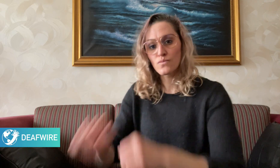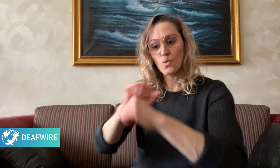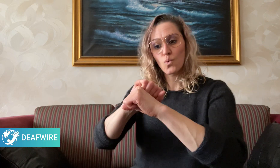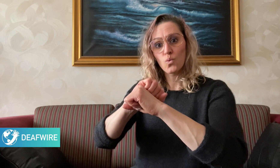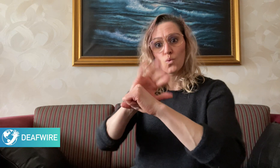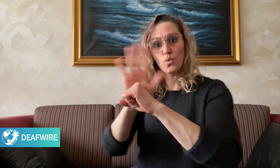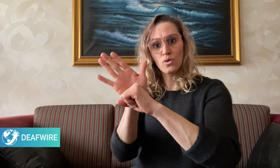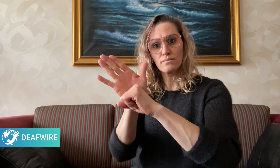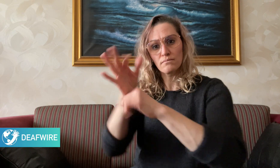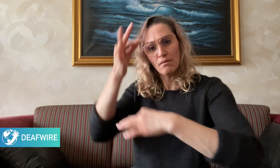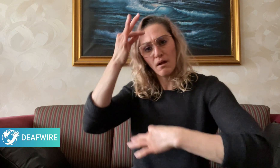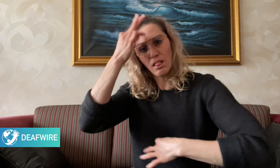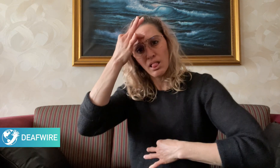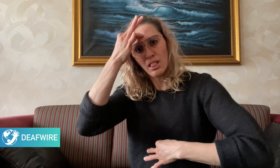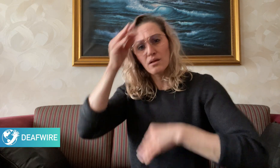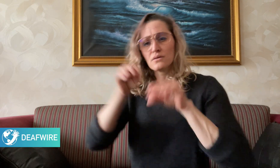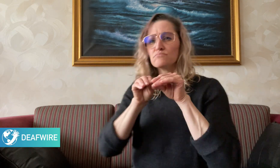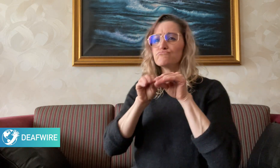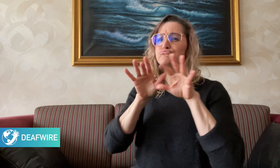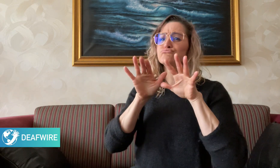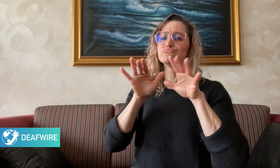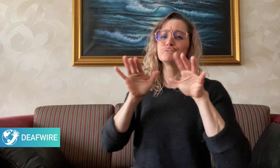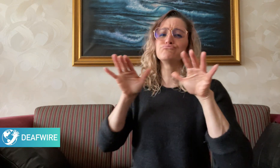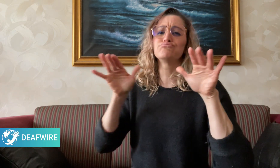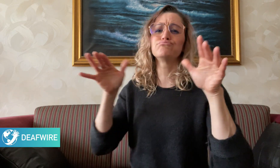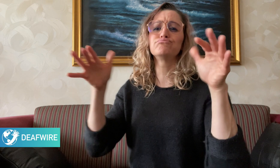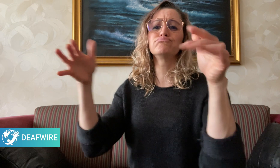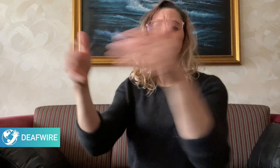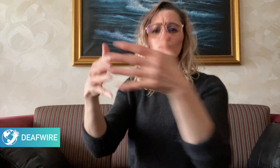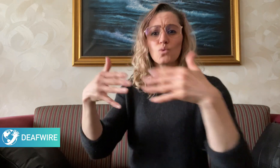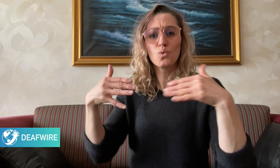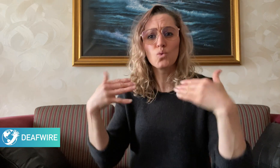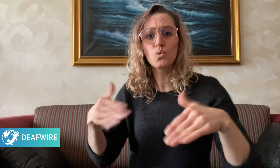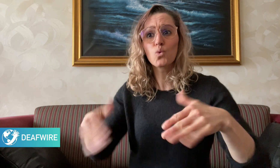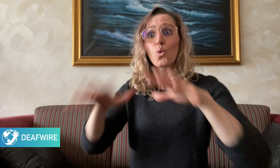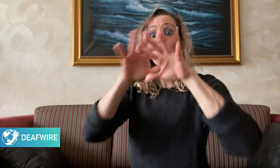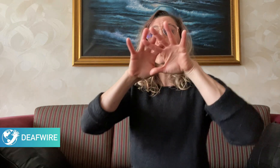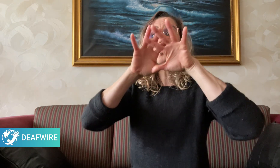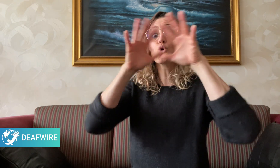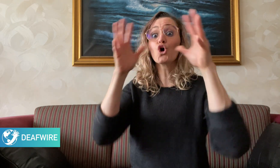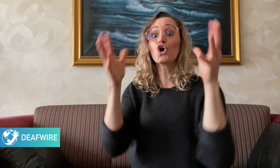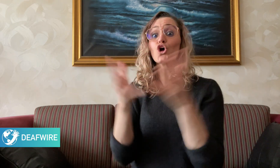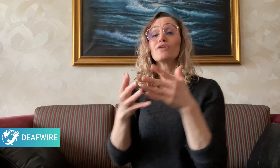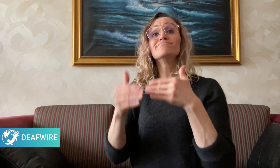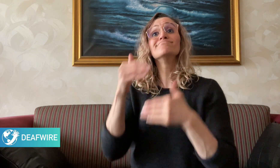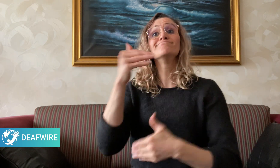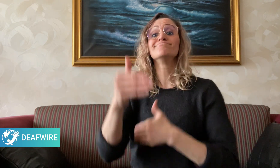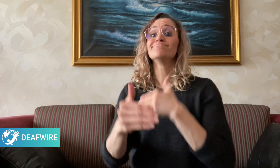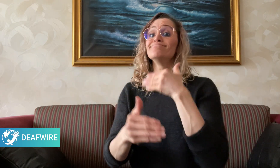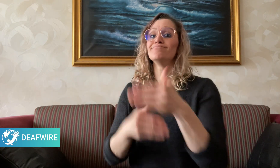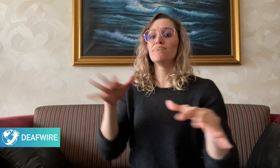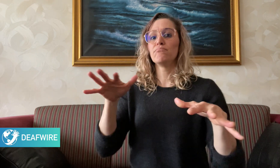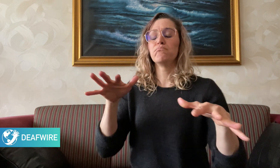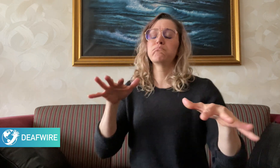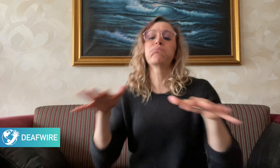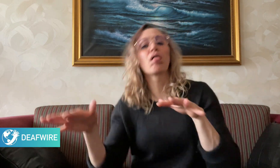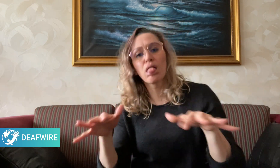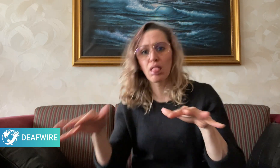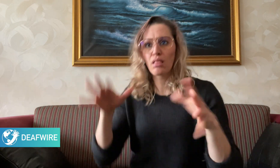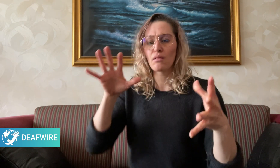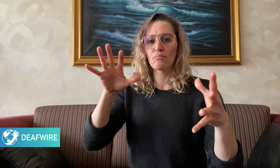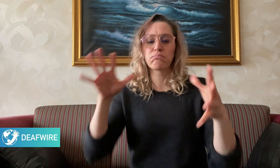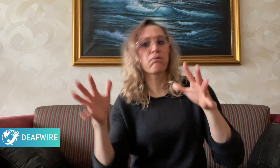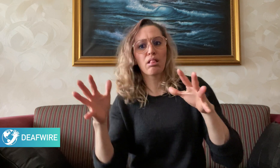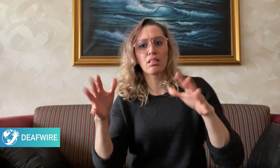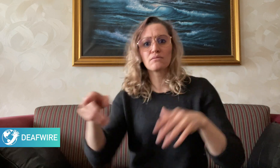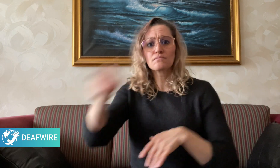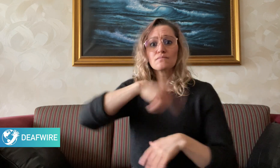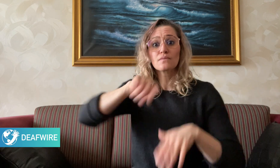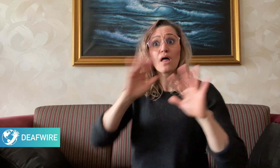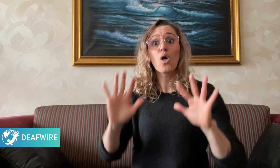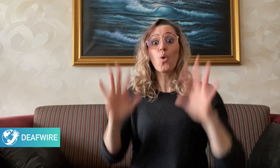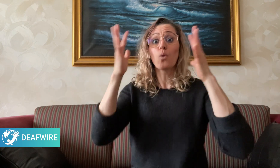The COVID-19 pandemic has changed all of our lives,